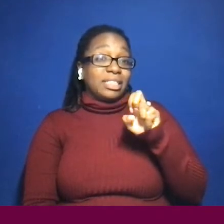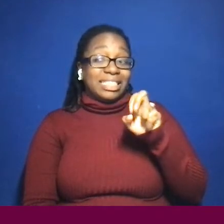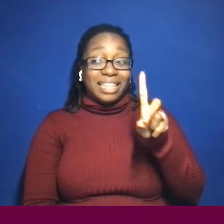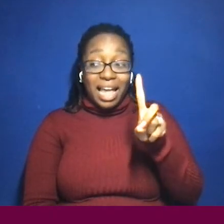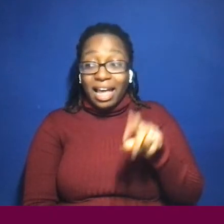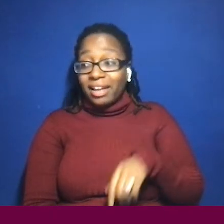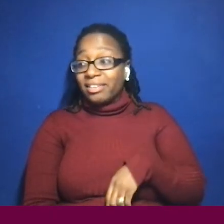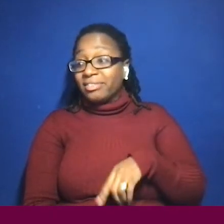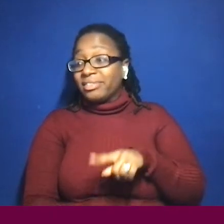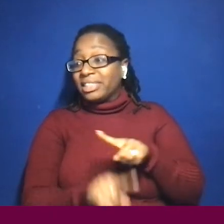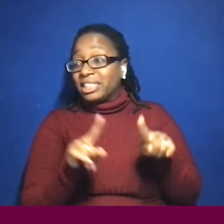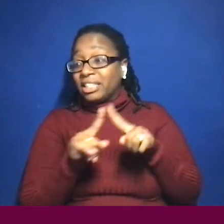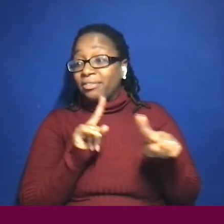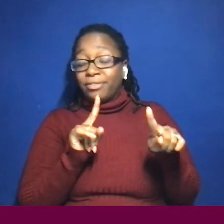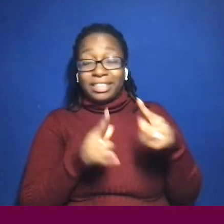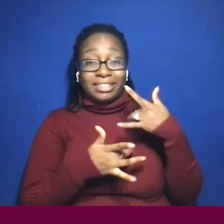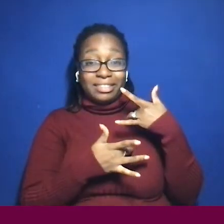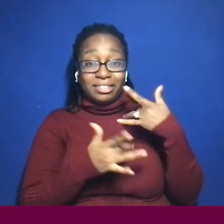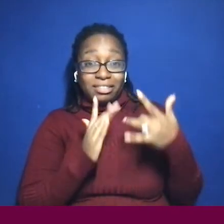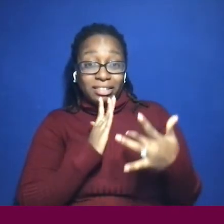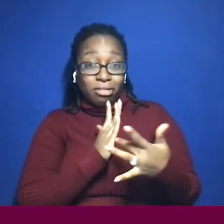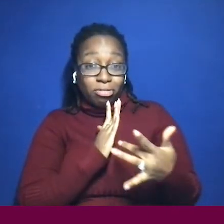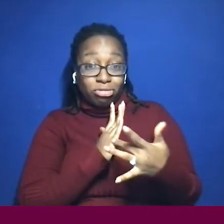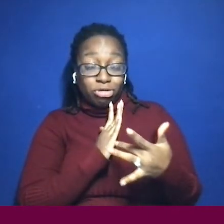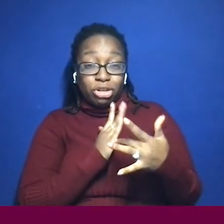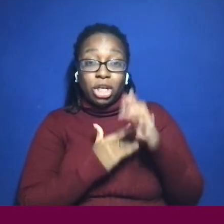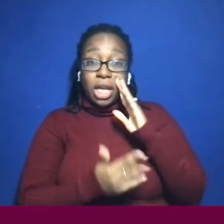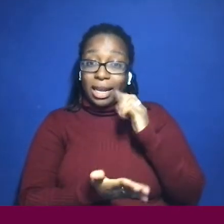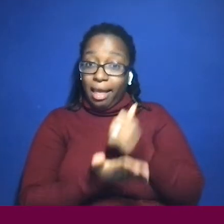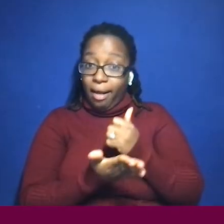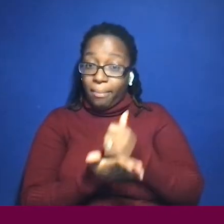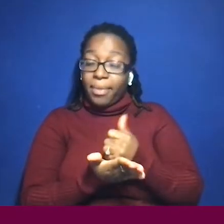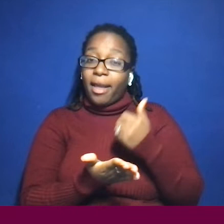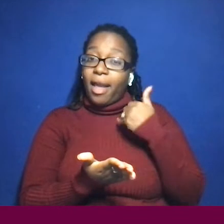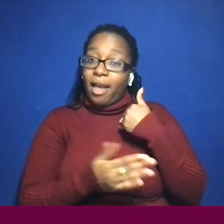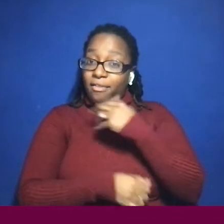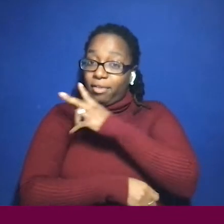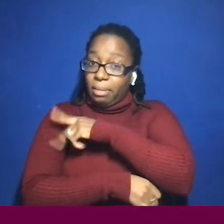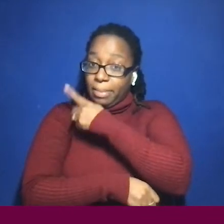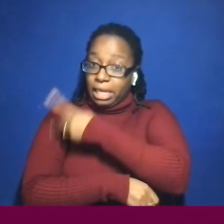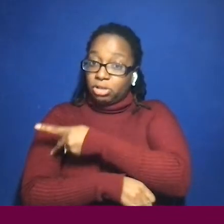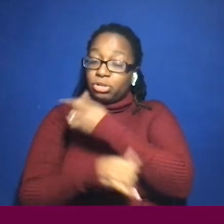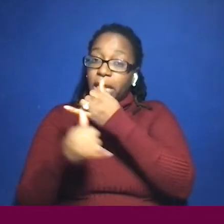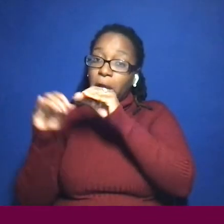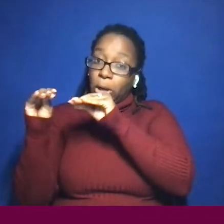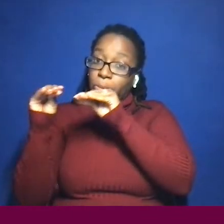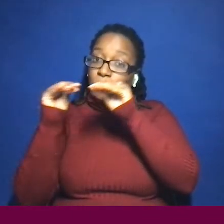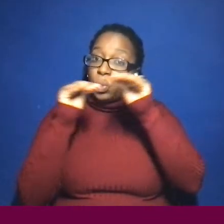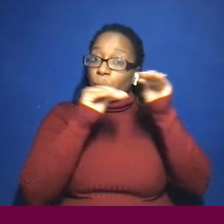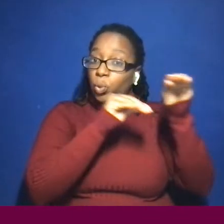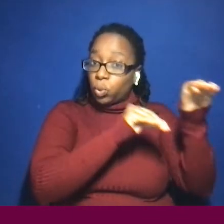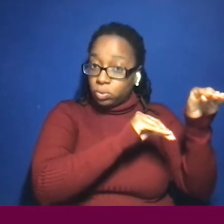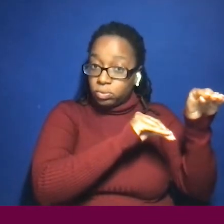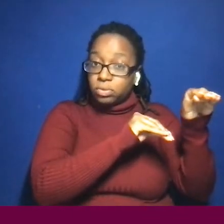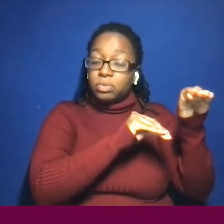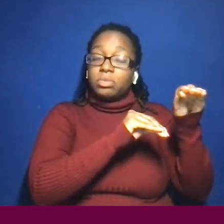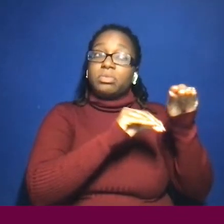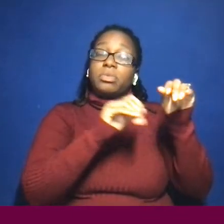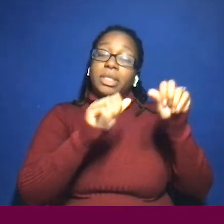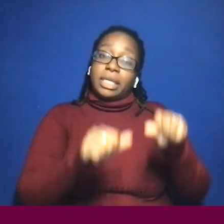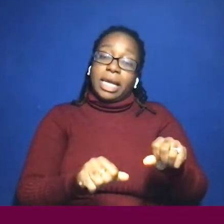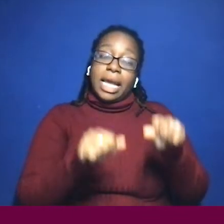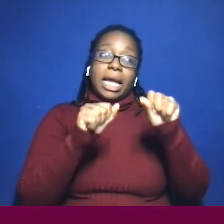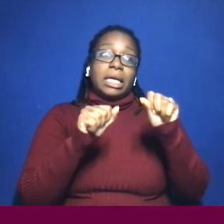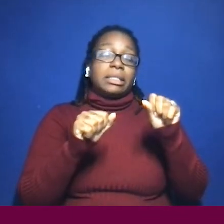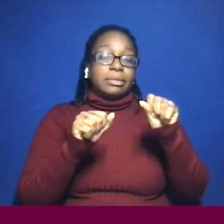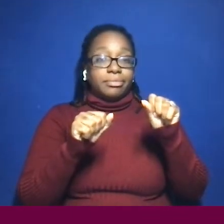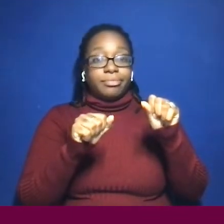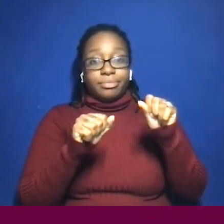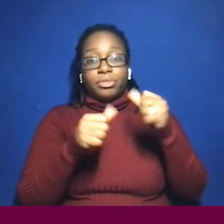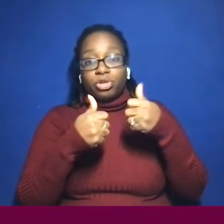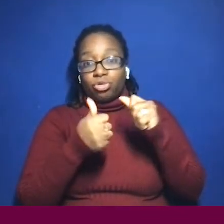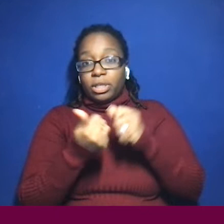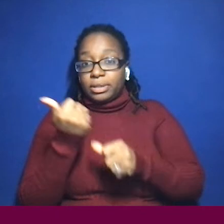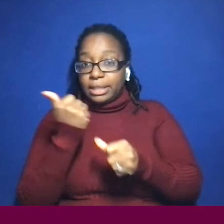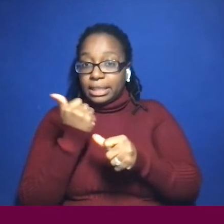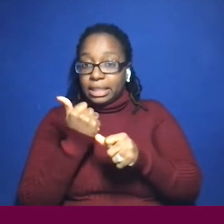that can help move a patient who is medically fragile as well to assist them to get downstairs.